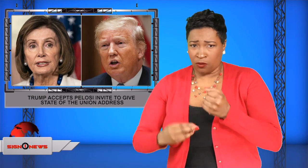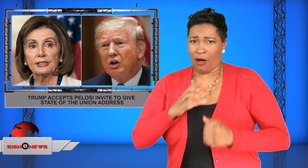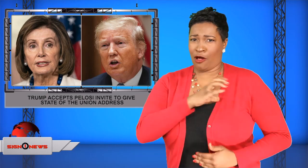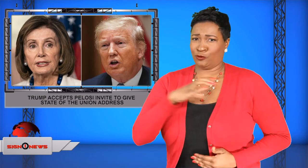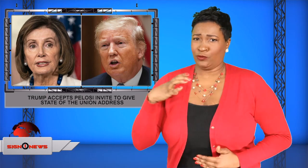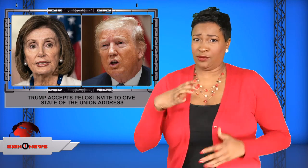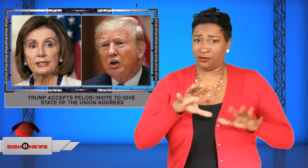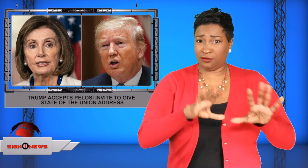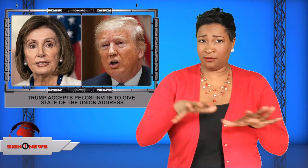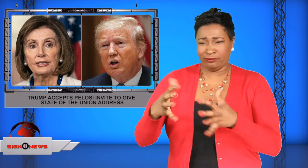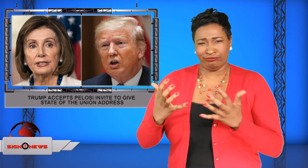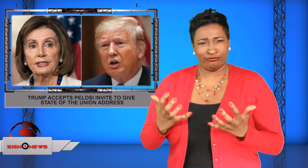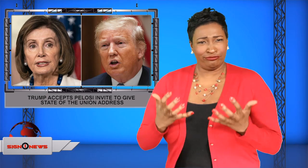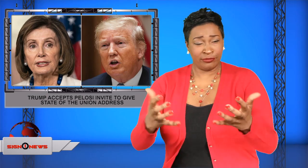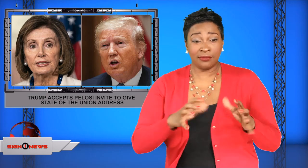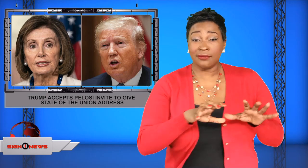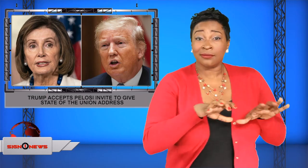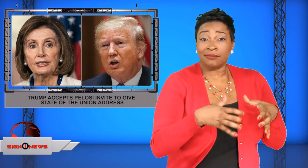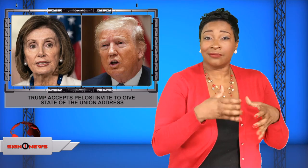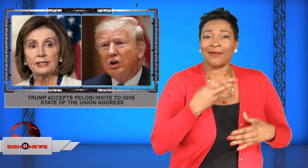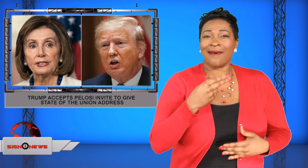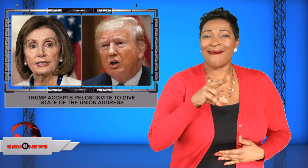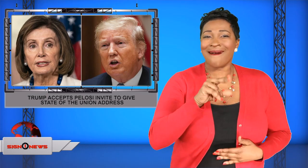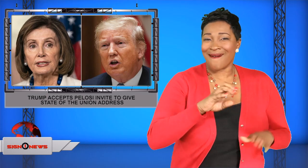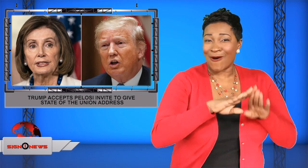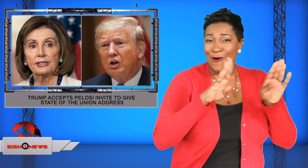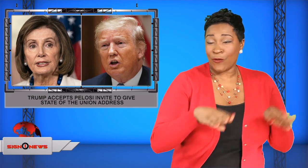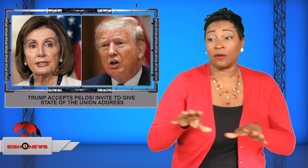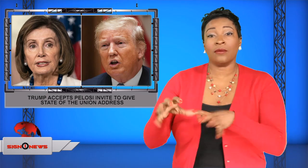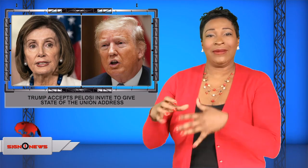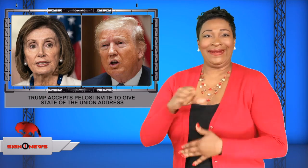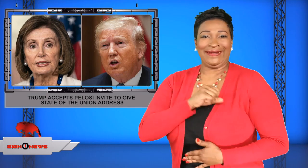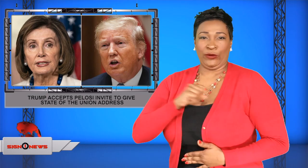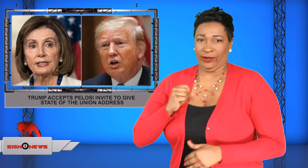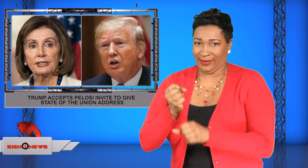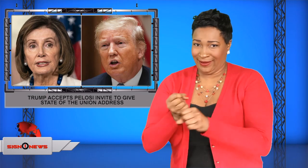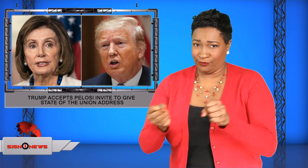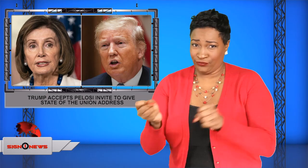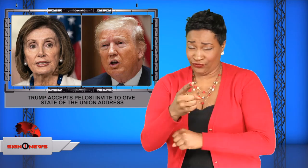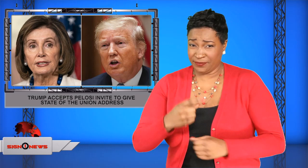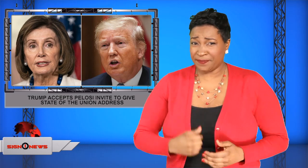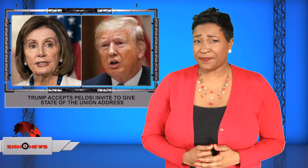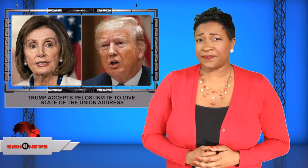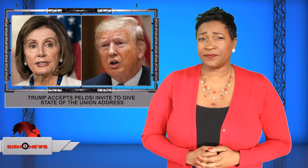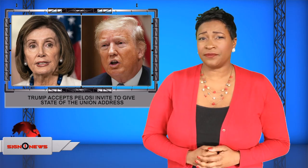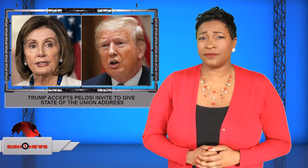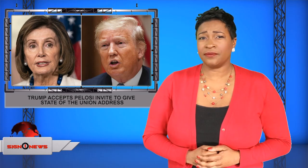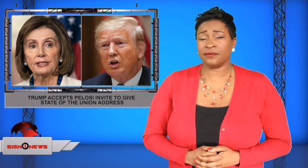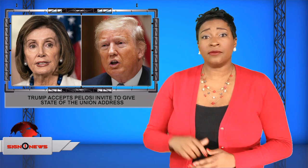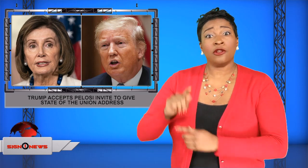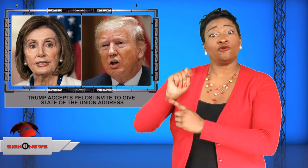session of Congress next year.